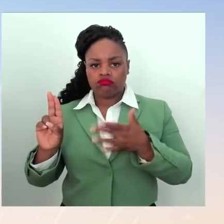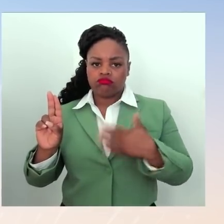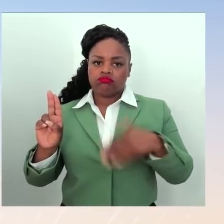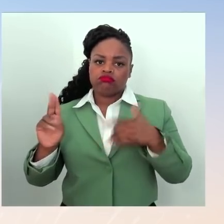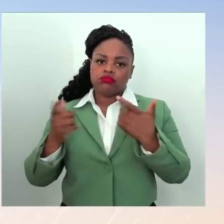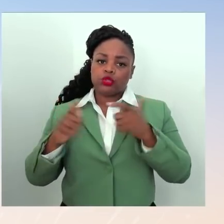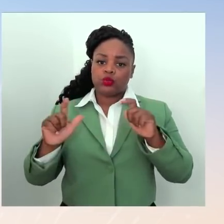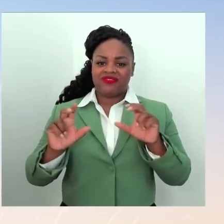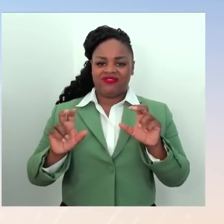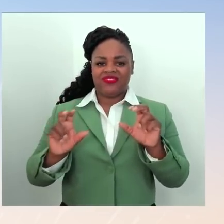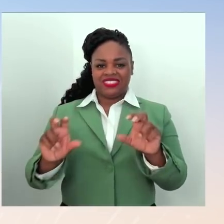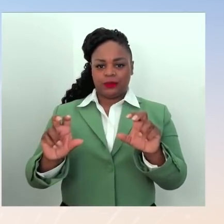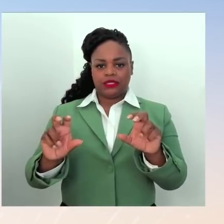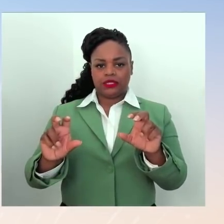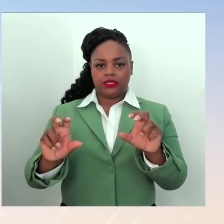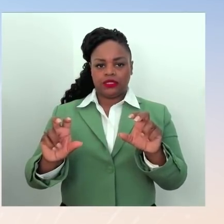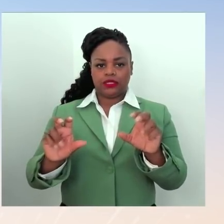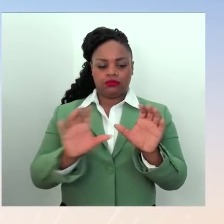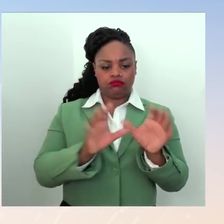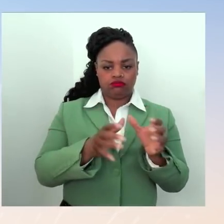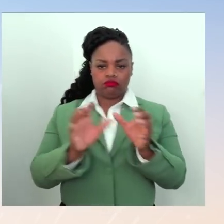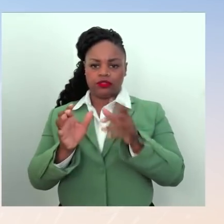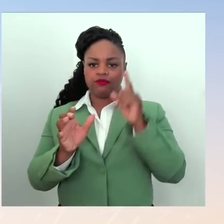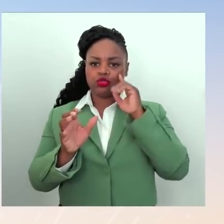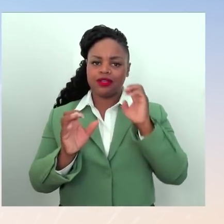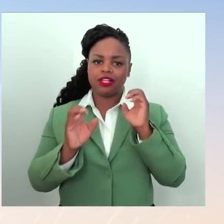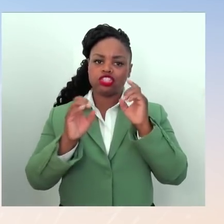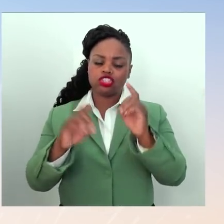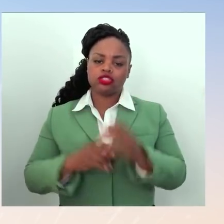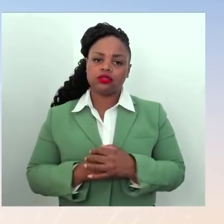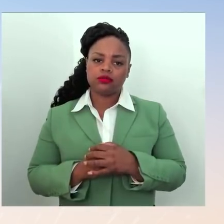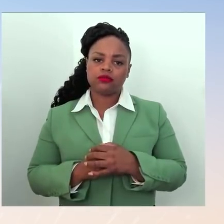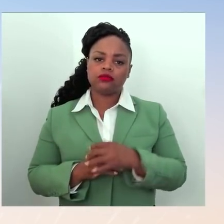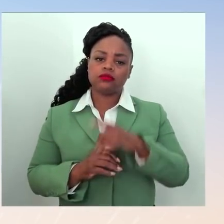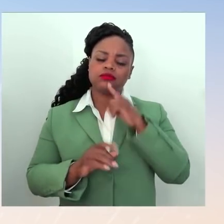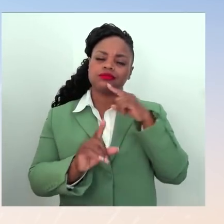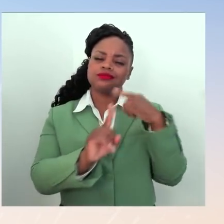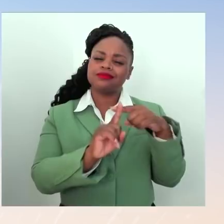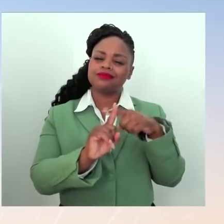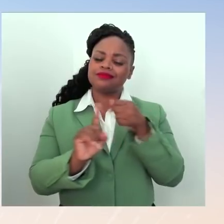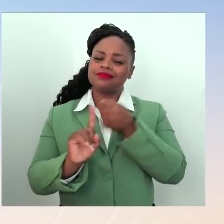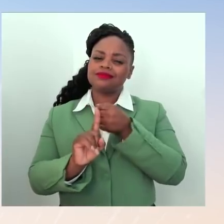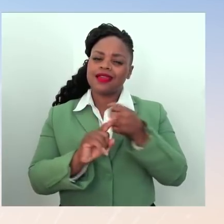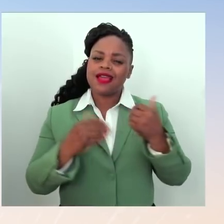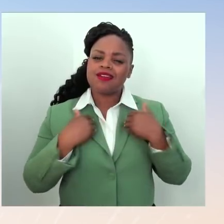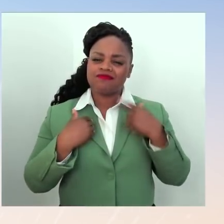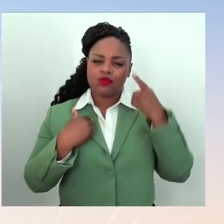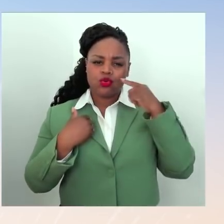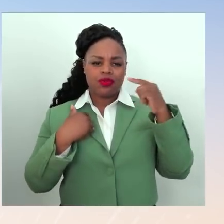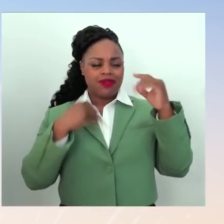a significant impact on institutions and students. A recent survey of college presidents by the American Council on Education